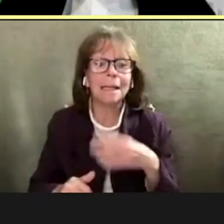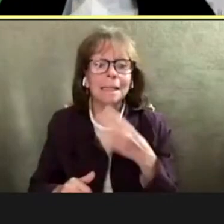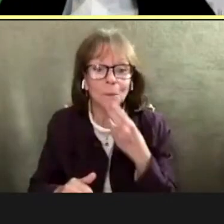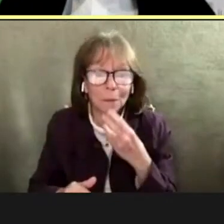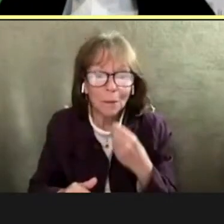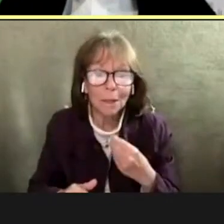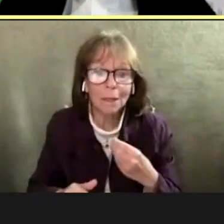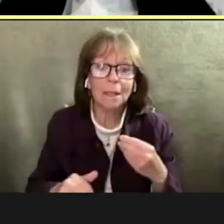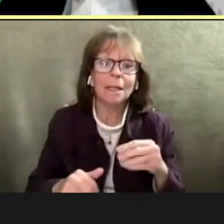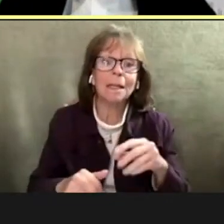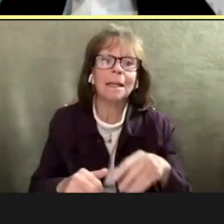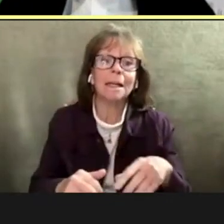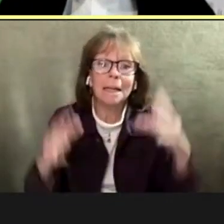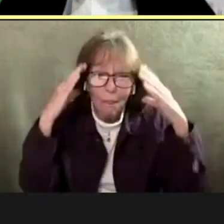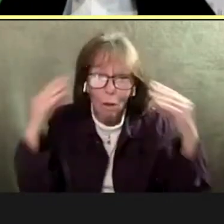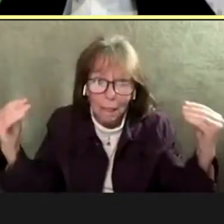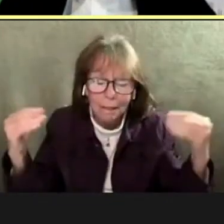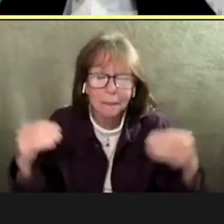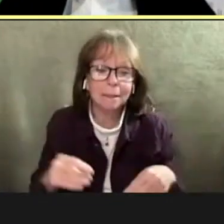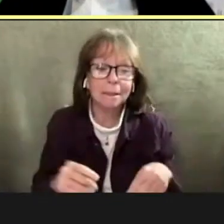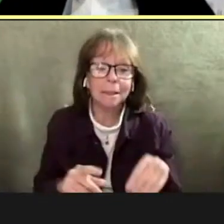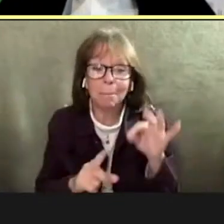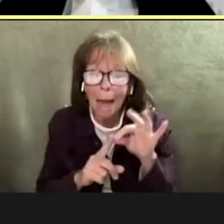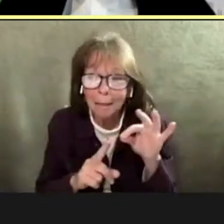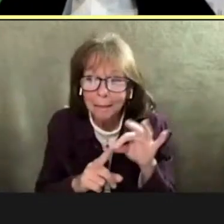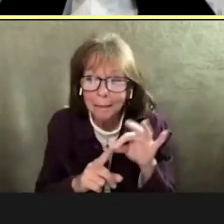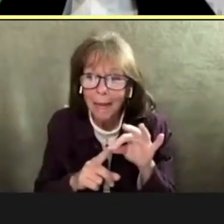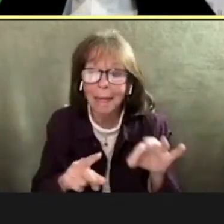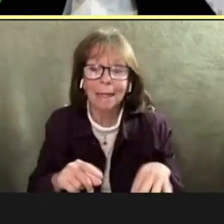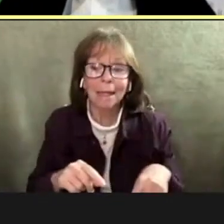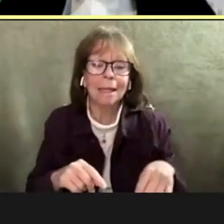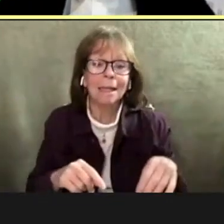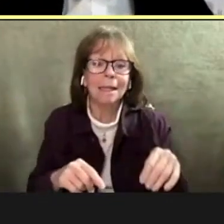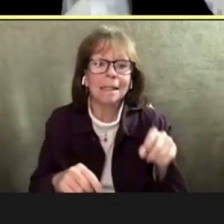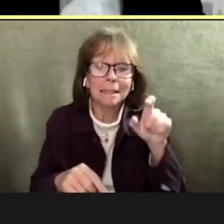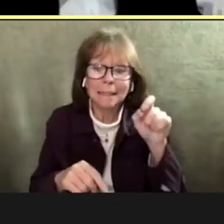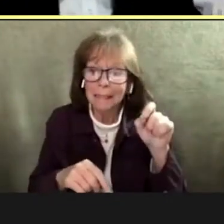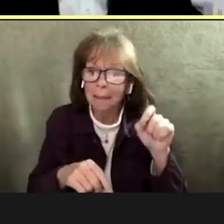the Netherlands to Pakistan, and Singapore, welcome.